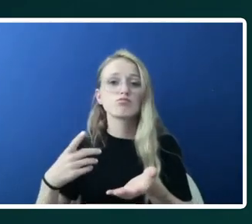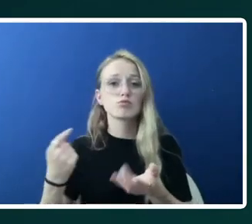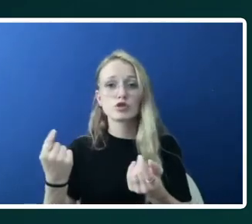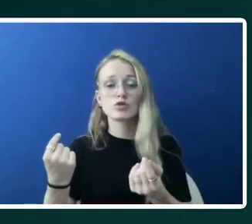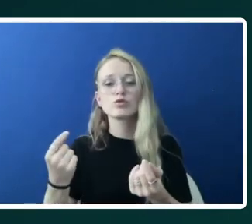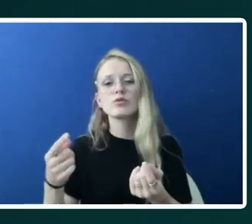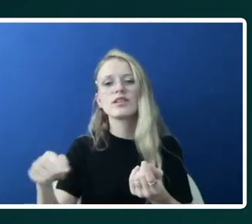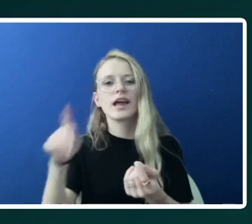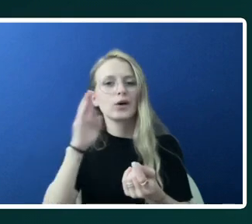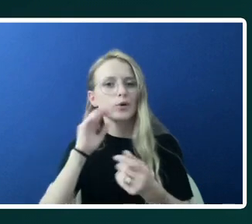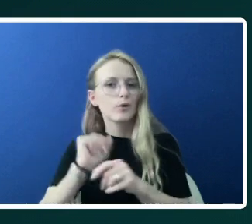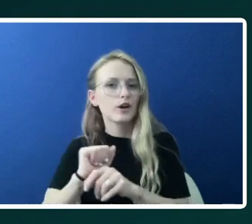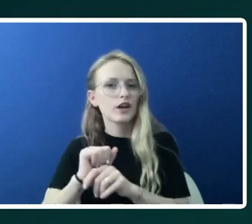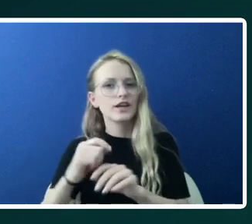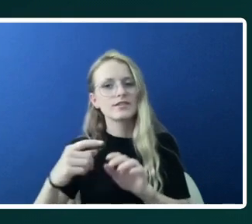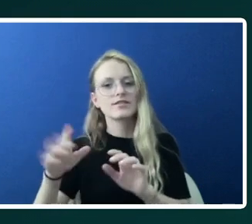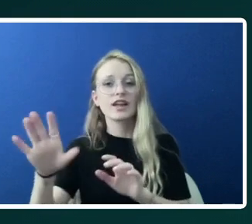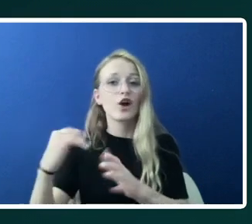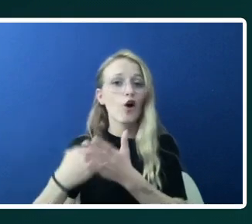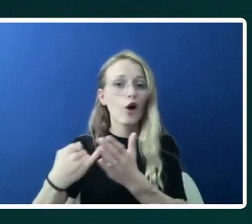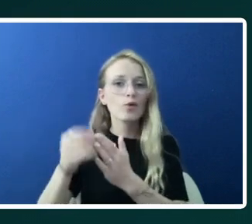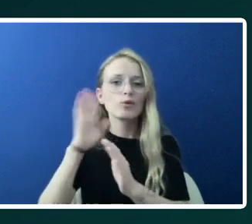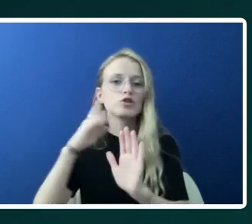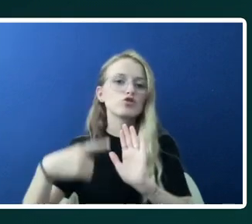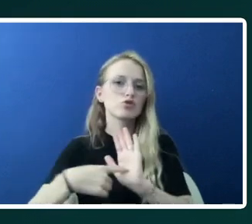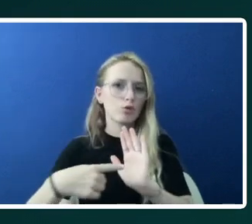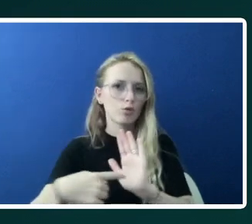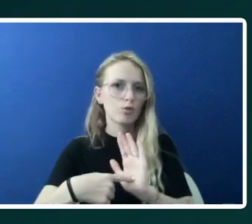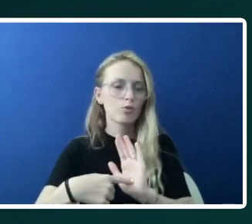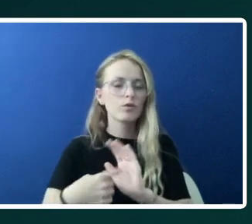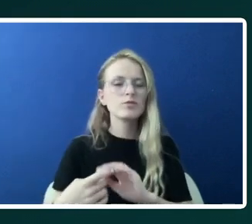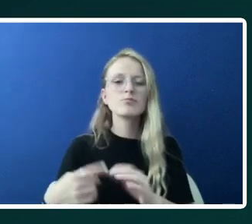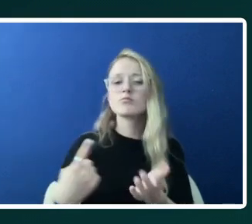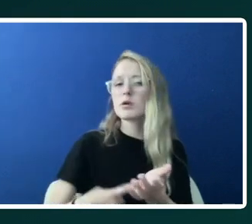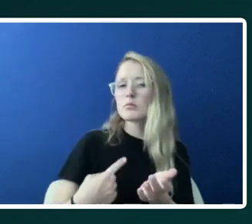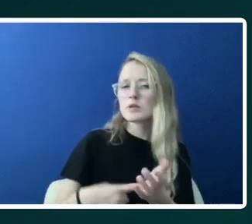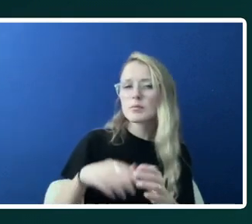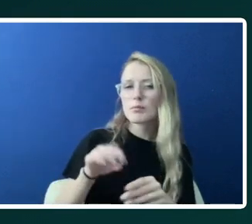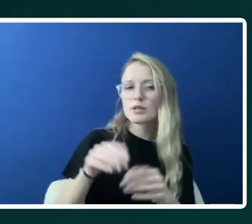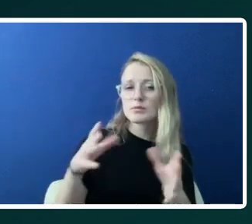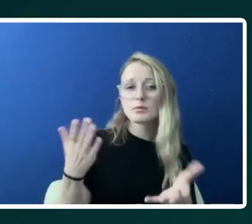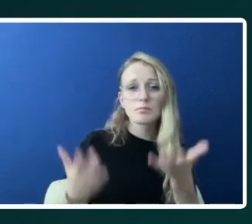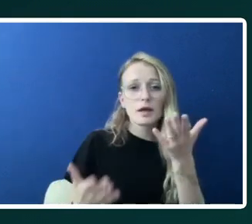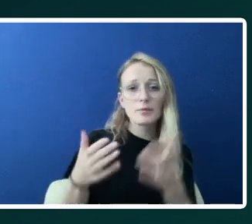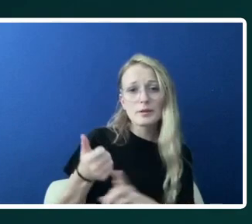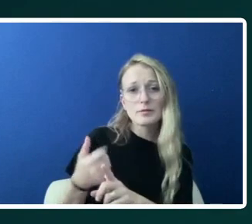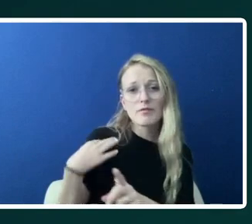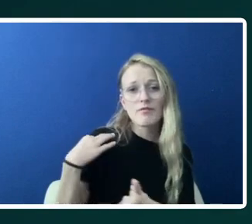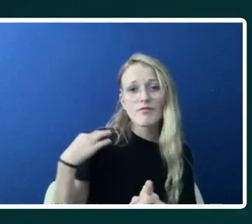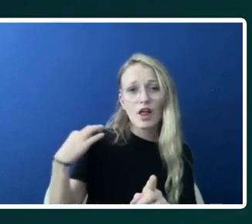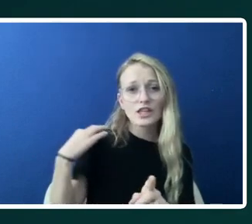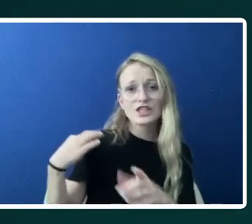family day at the museum, or participants might act as volunteers leading the art activity at